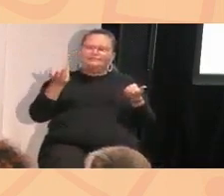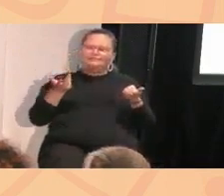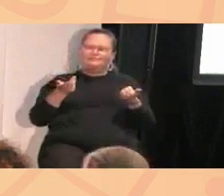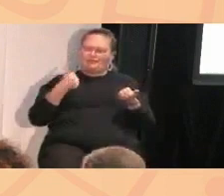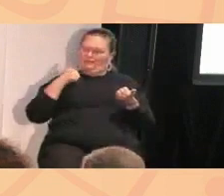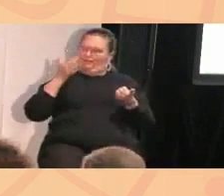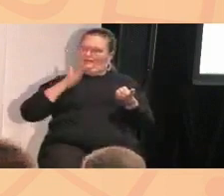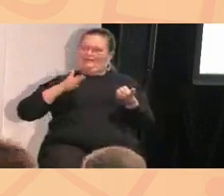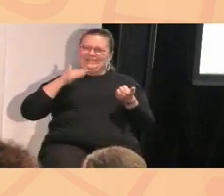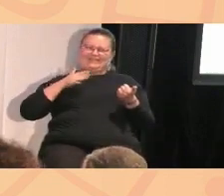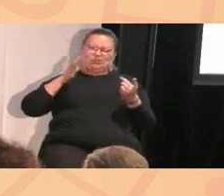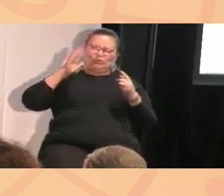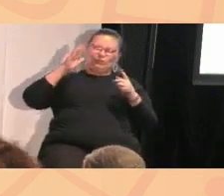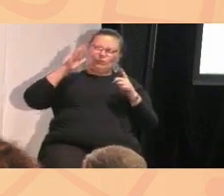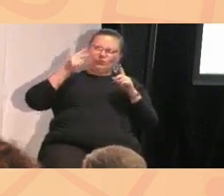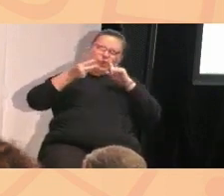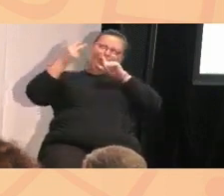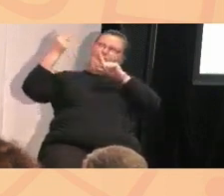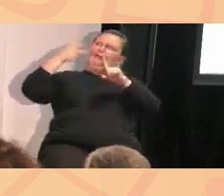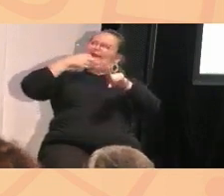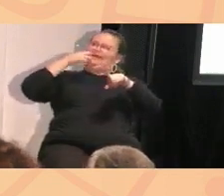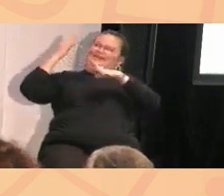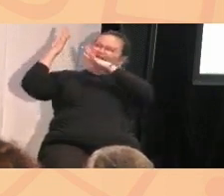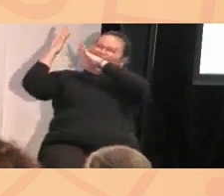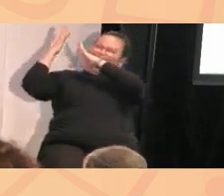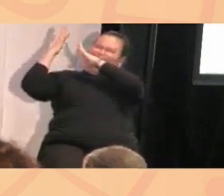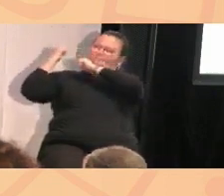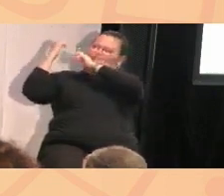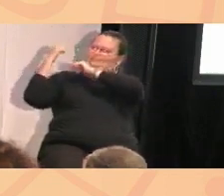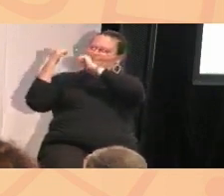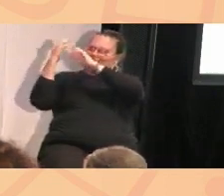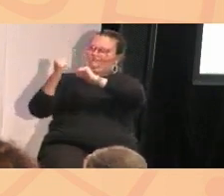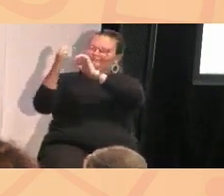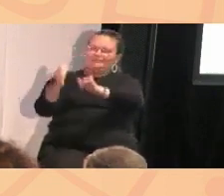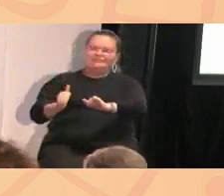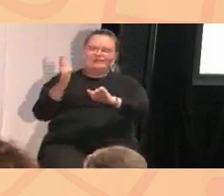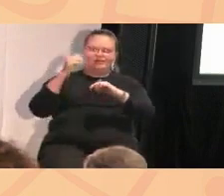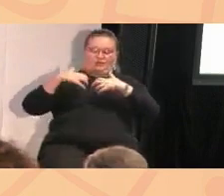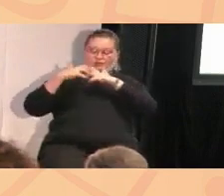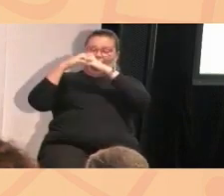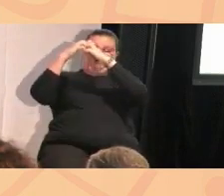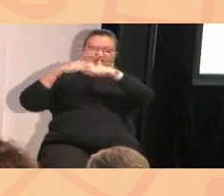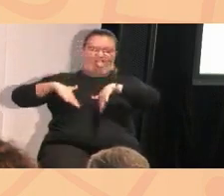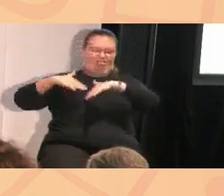Yeah, yeah. You're going off the plan. But we need to, for me personally, I just think, well,